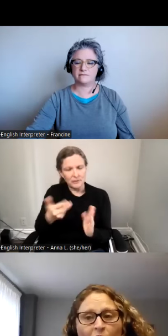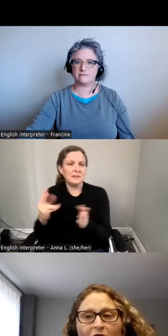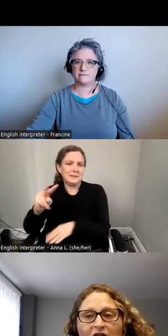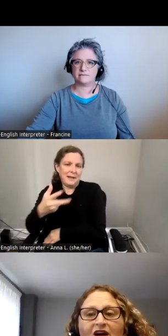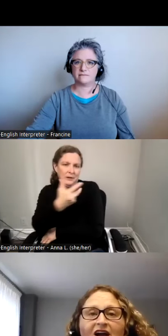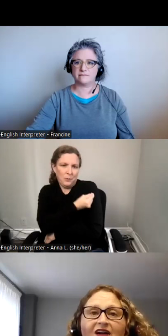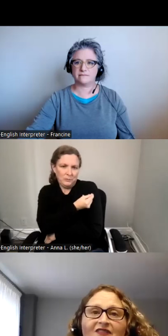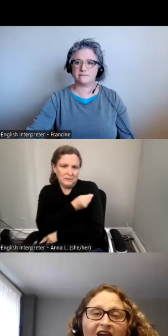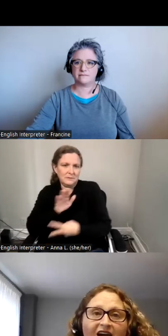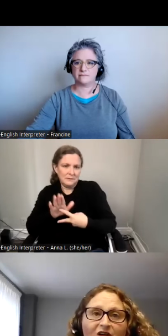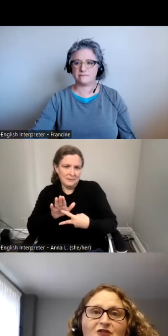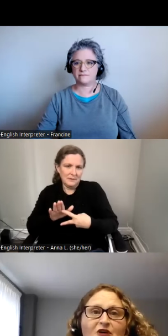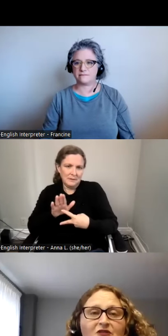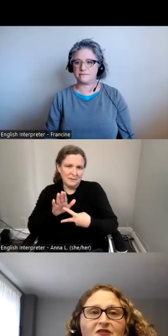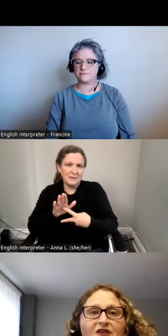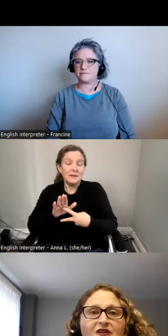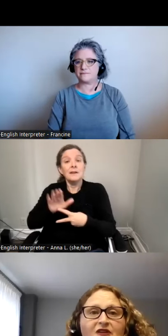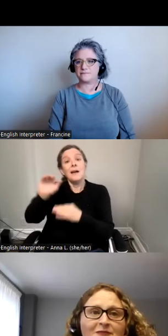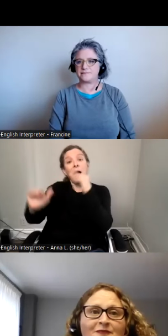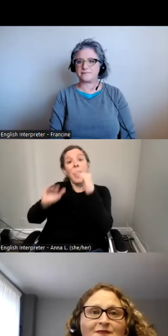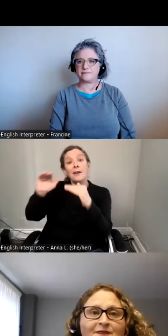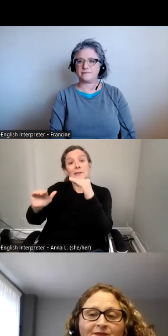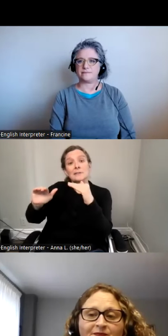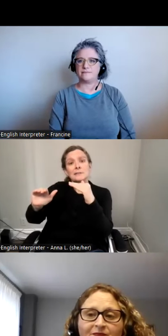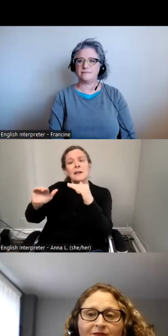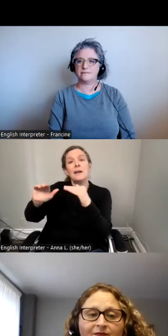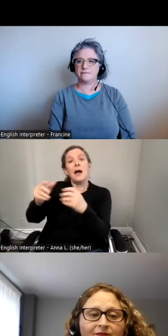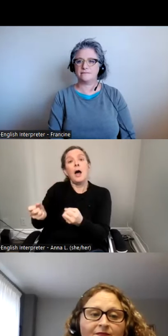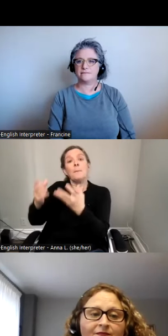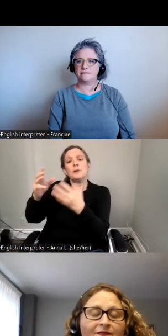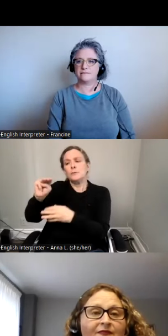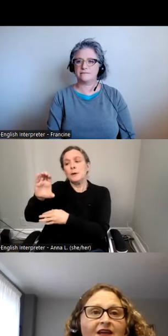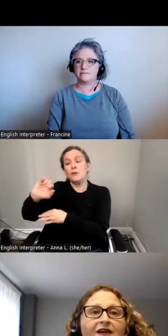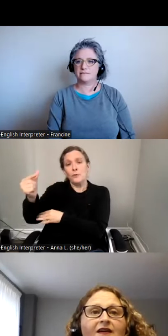This is a 2. Dose, Primary Series, and the doses are given 8 weeks apart.